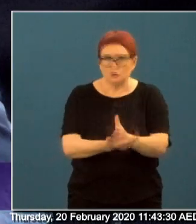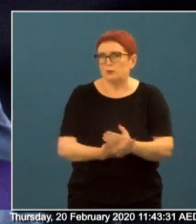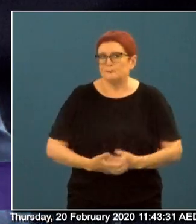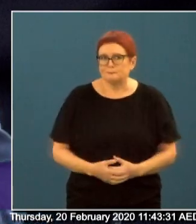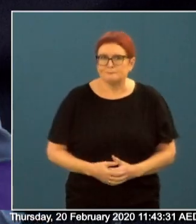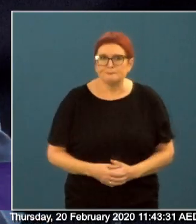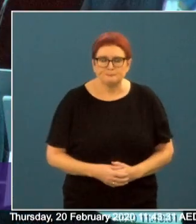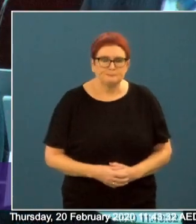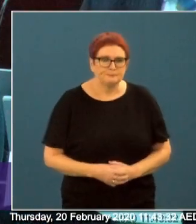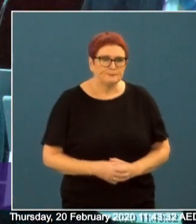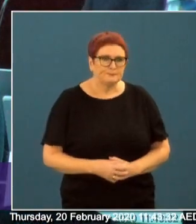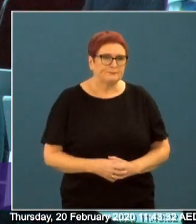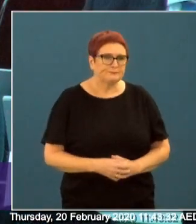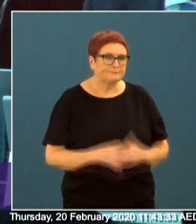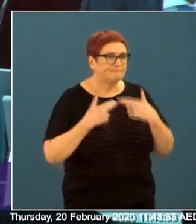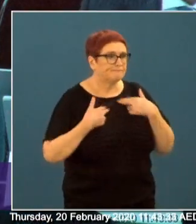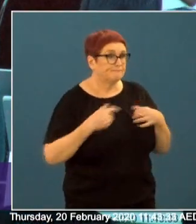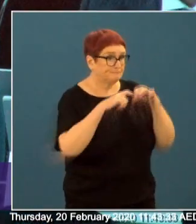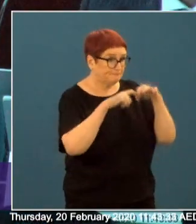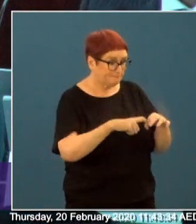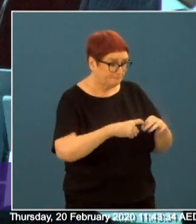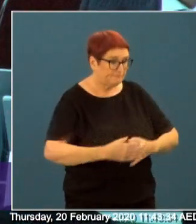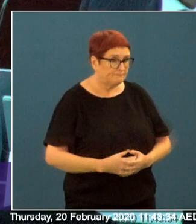Can I just finish in relation to